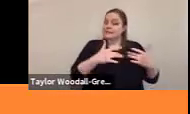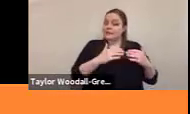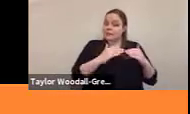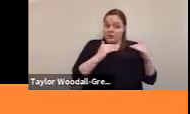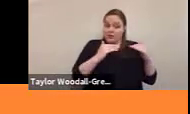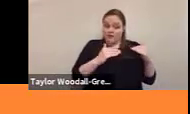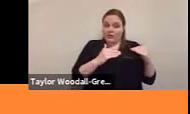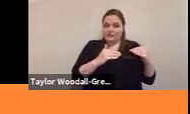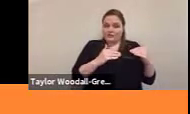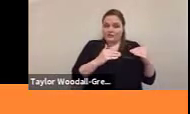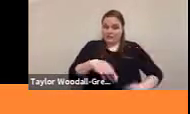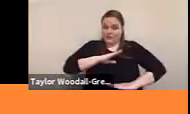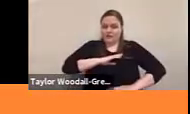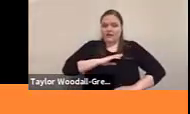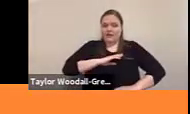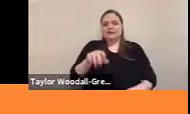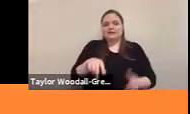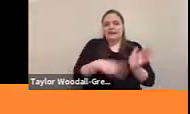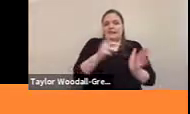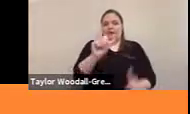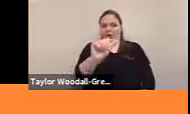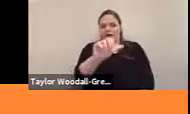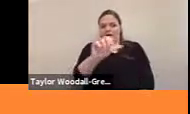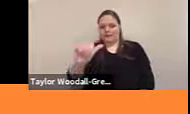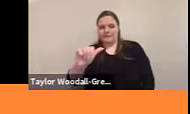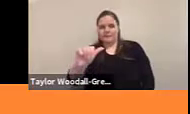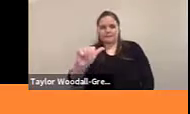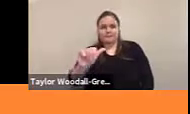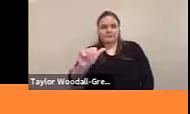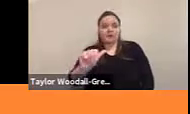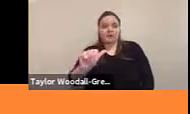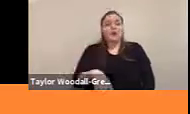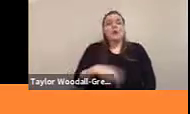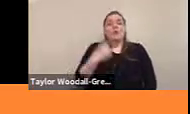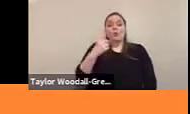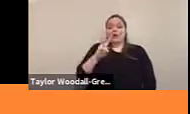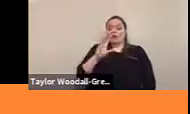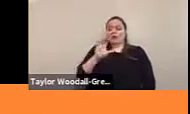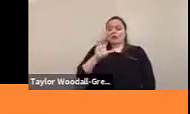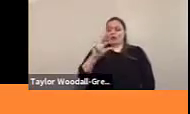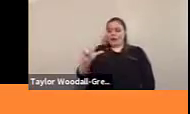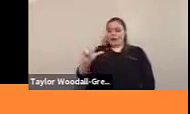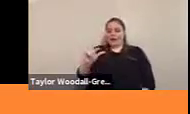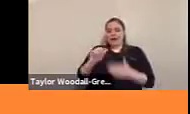One of the WCAG guidelines that deals with color is 1.4.1 use of color.